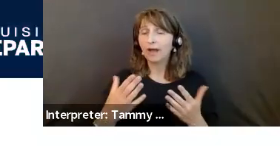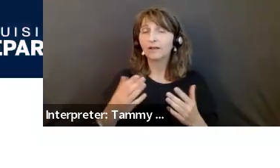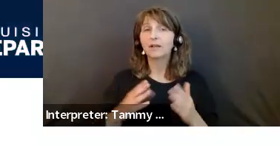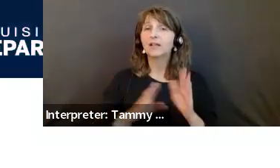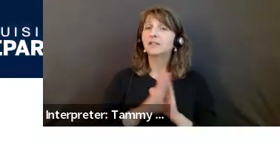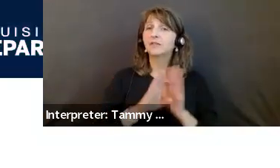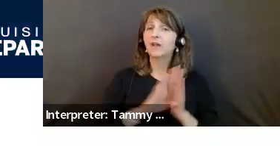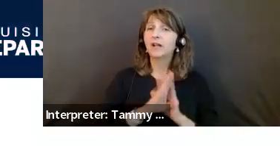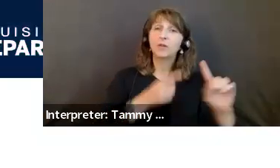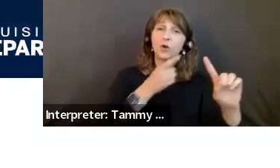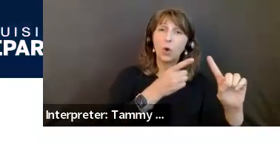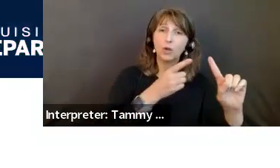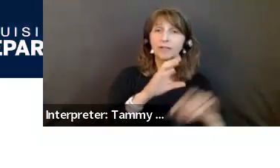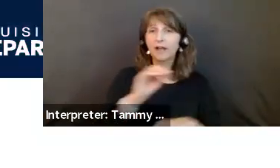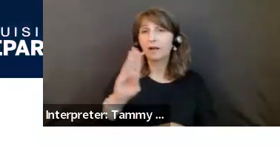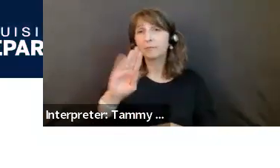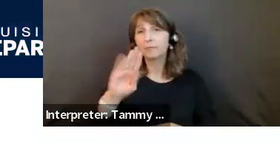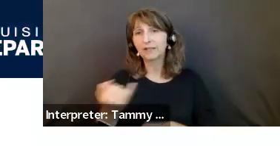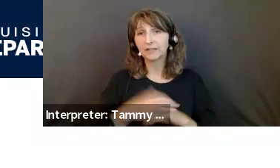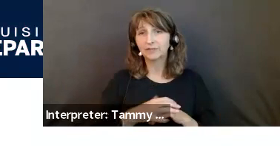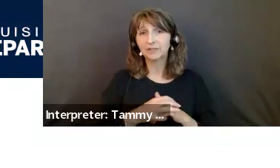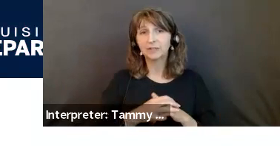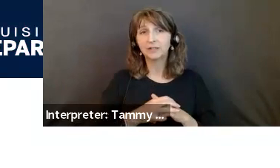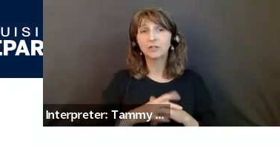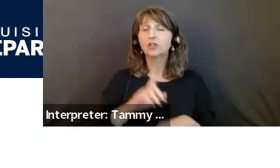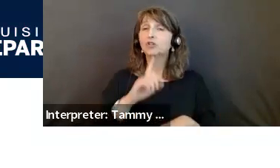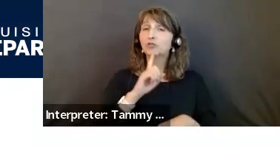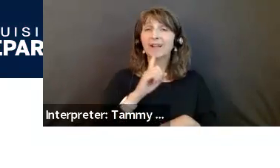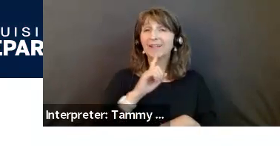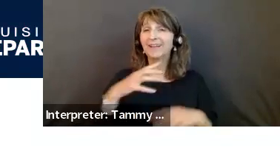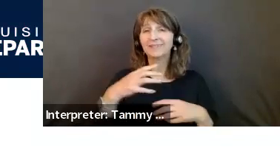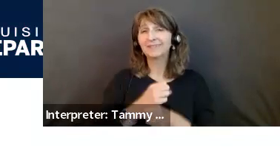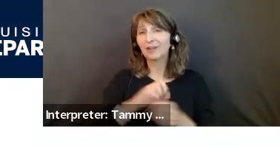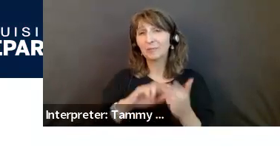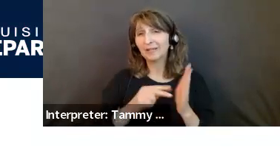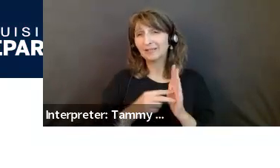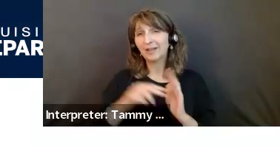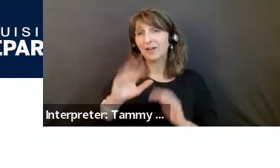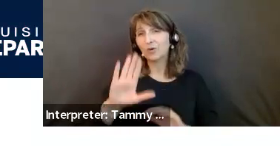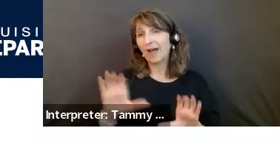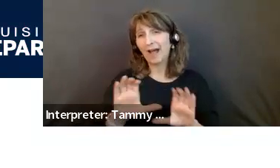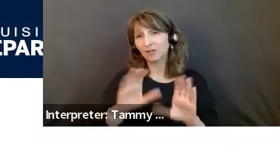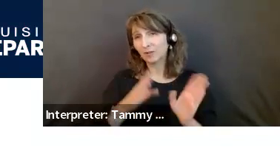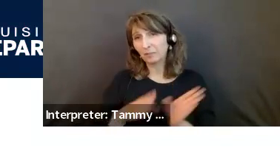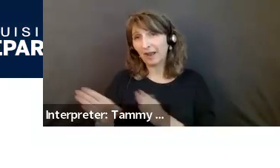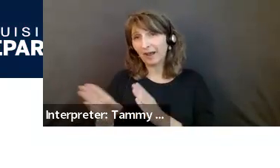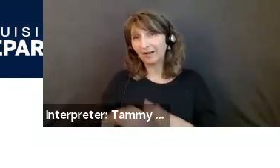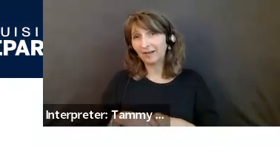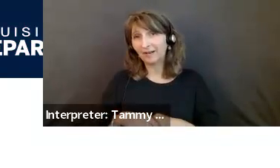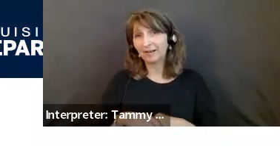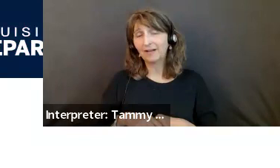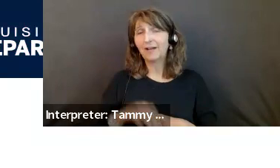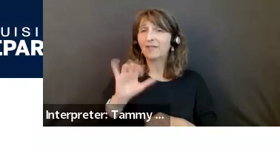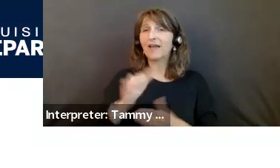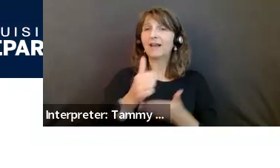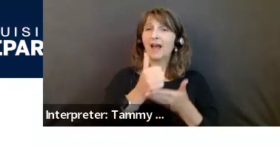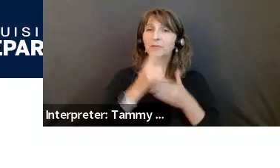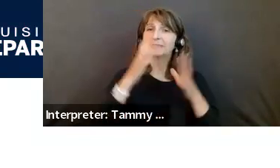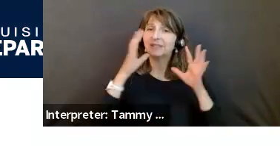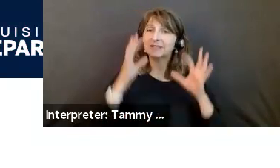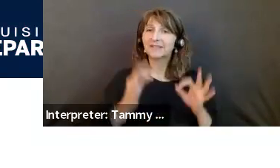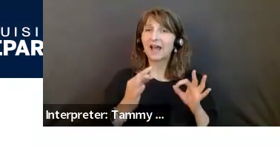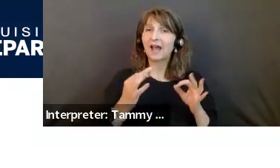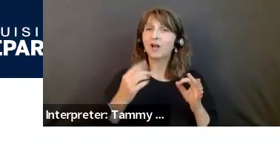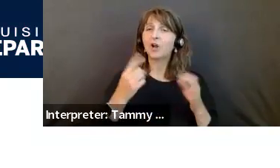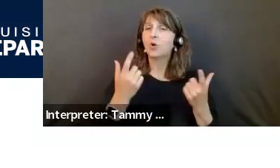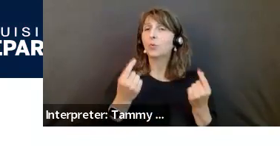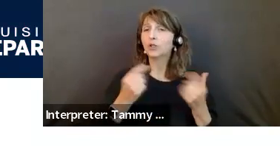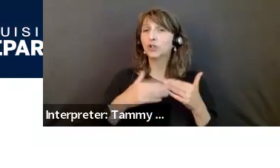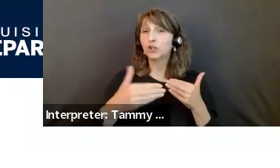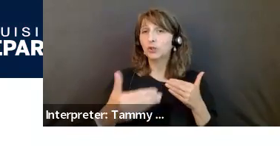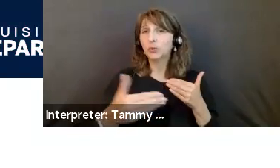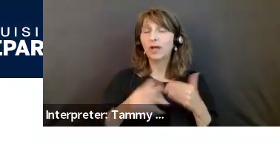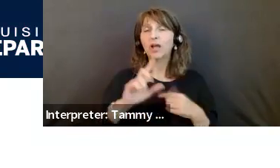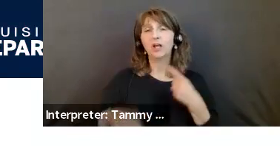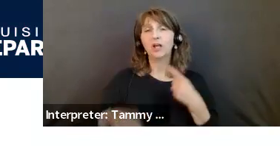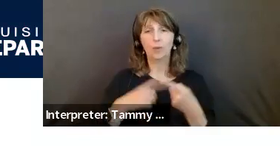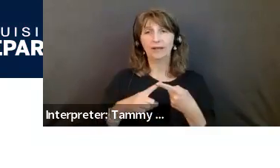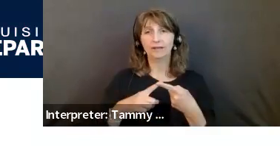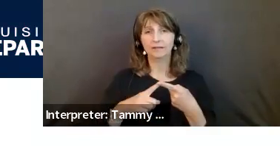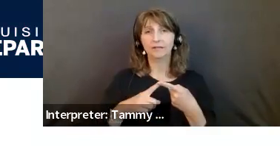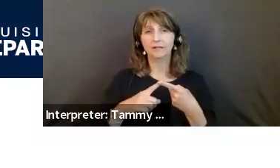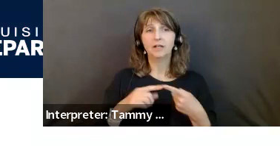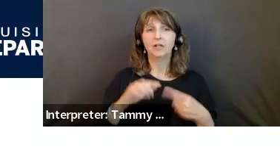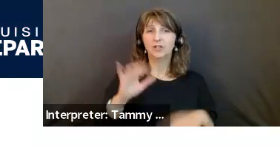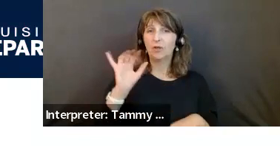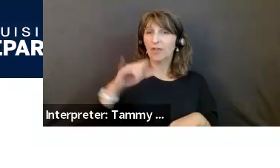It's selling you. Exactly what you want to do and buy when. So our process looked similar to this diagram, that brainstorming piece.